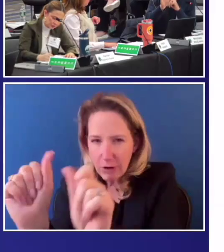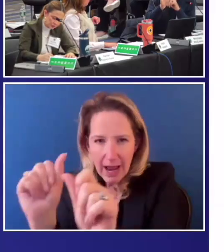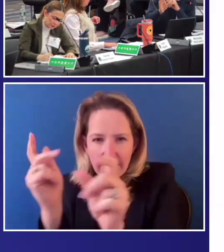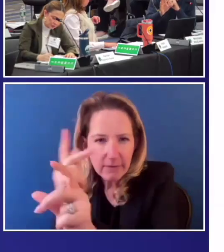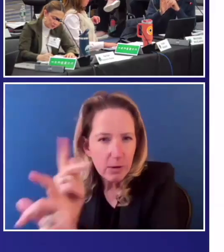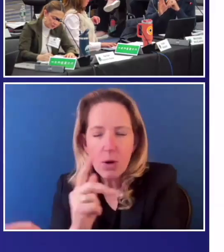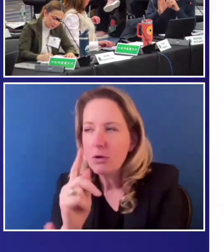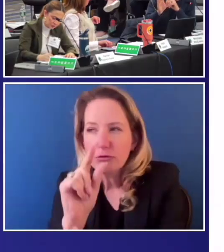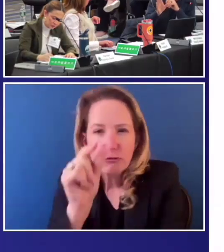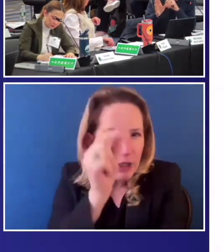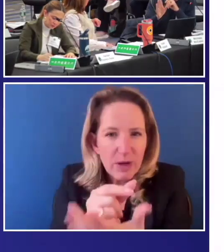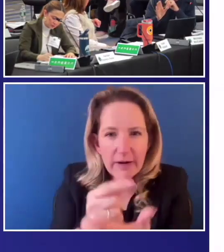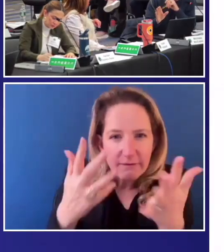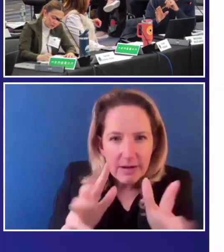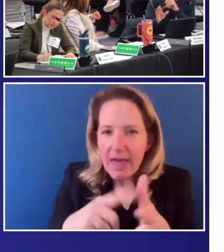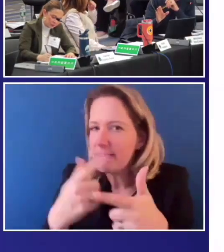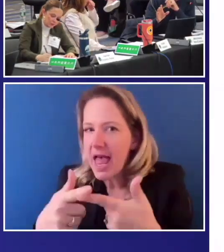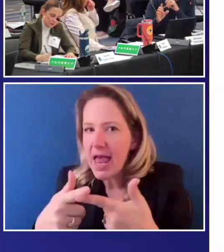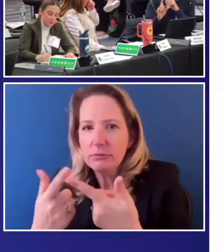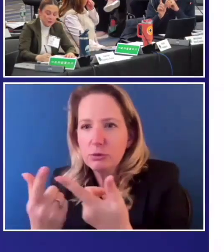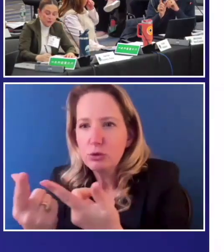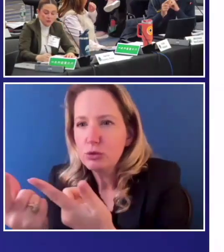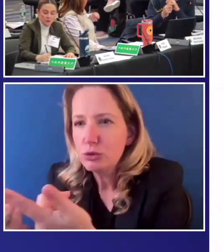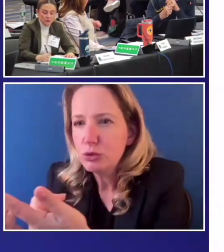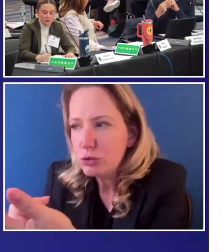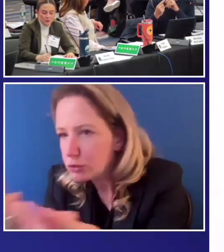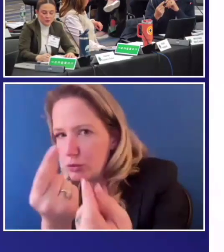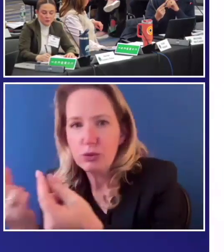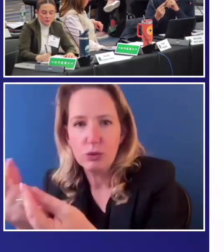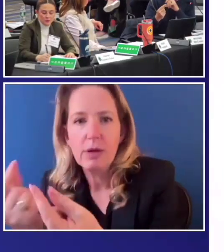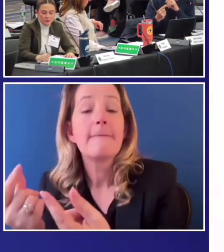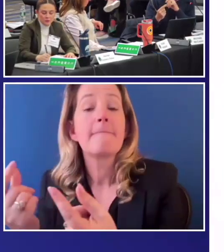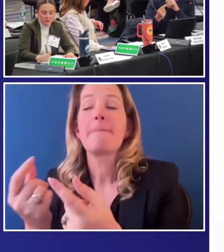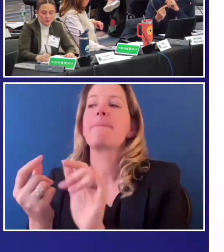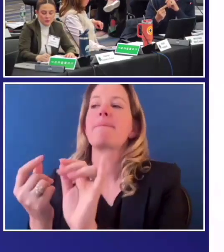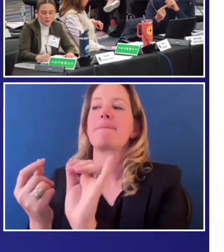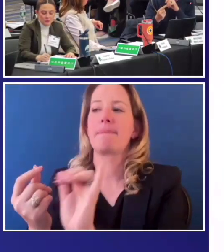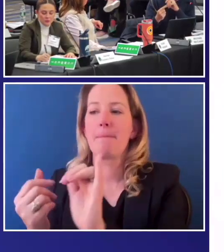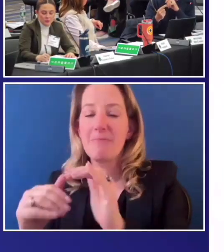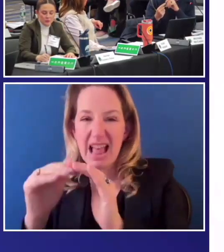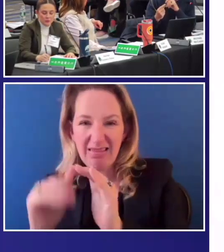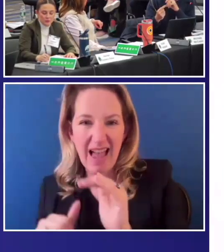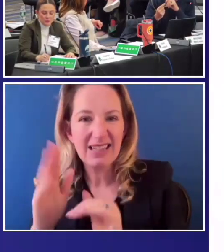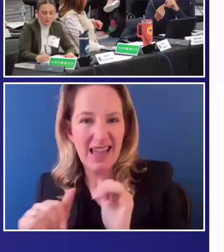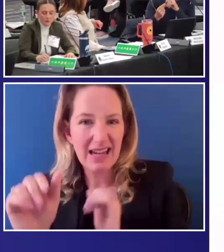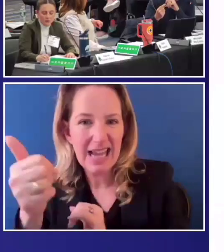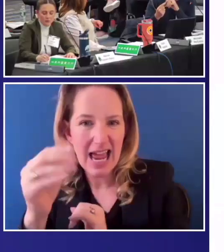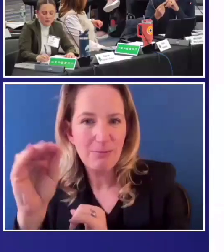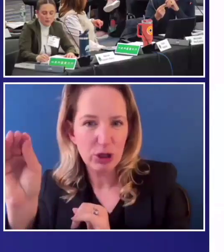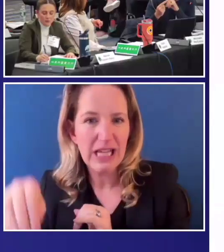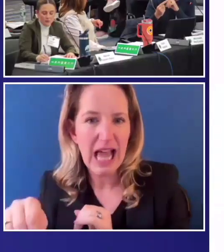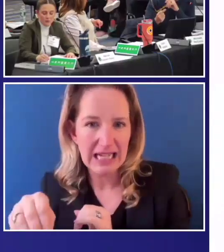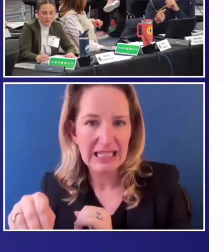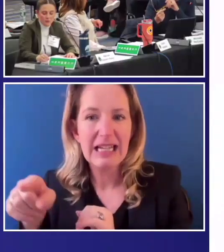less than 10% of them are similarly situated in a CIP six code.